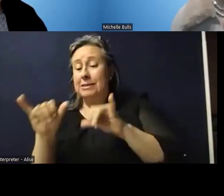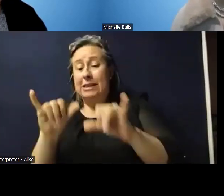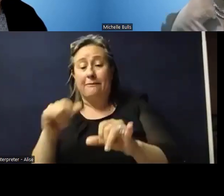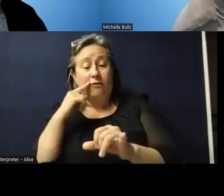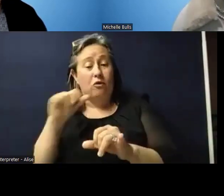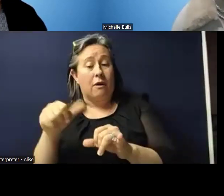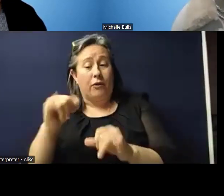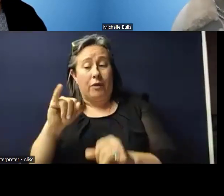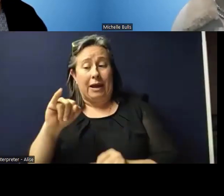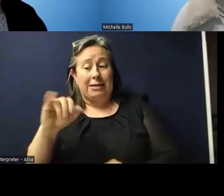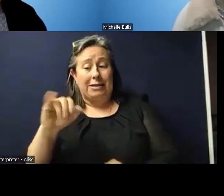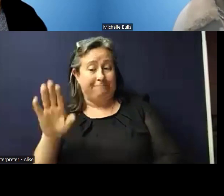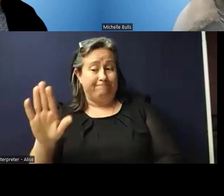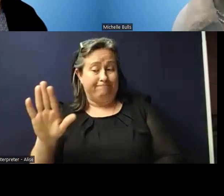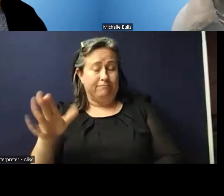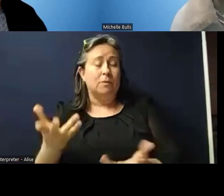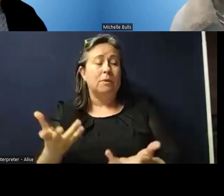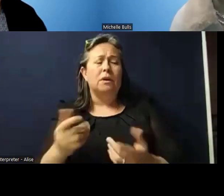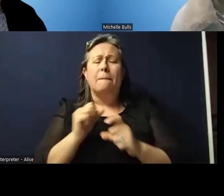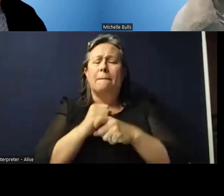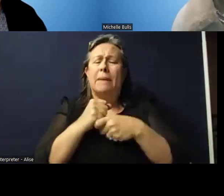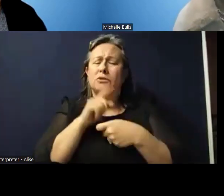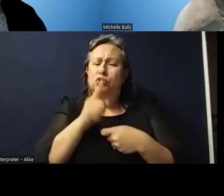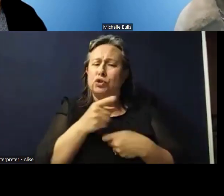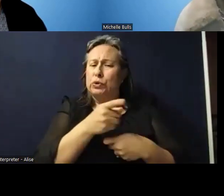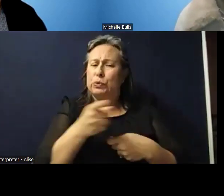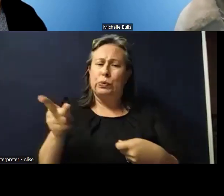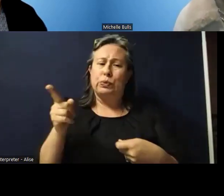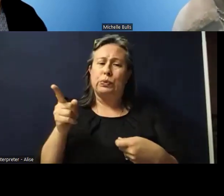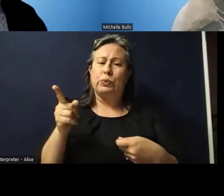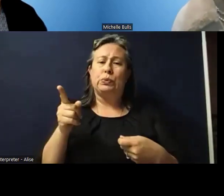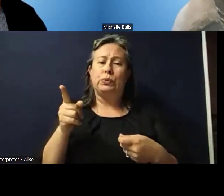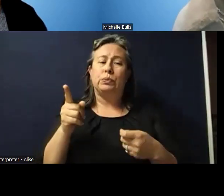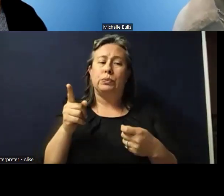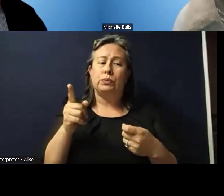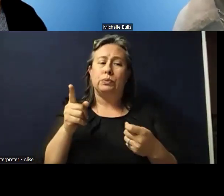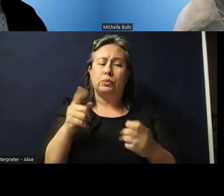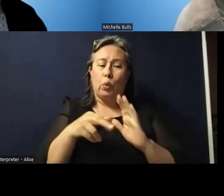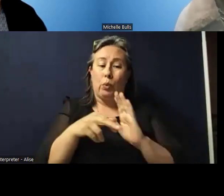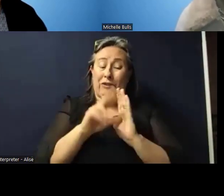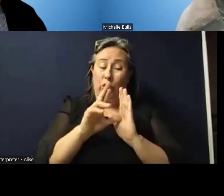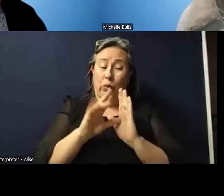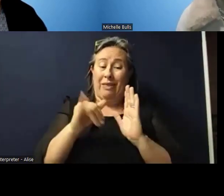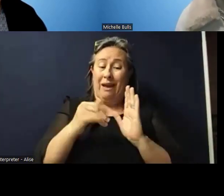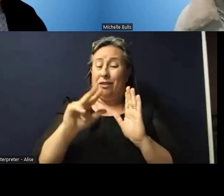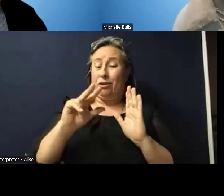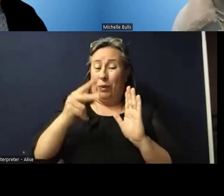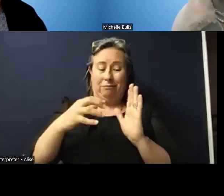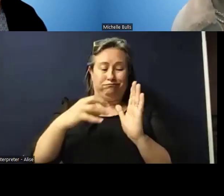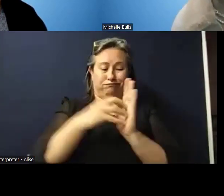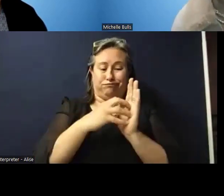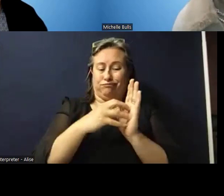so, again, making sure that you review that notice of award and those terms very carefully